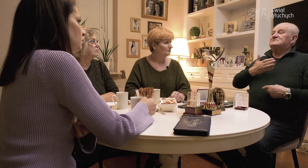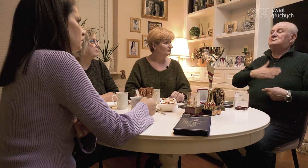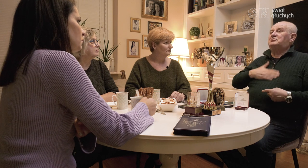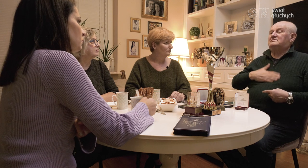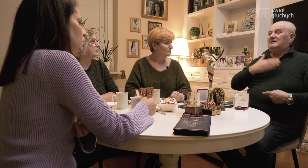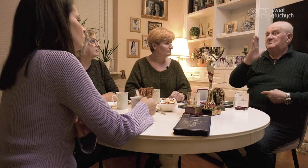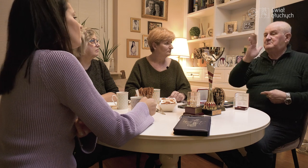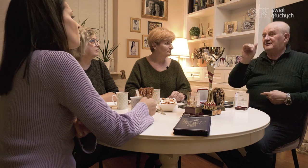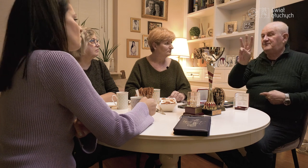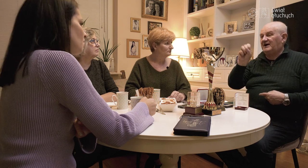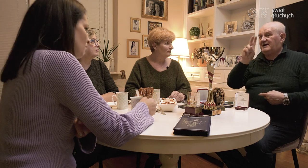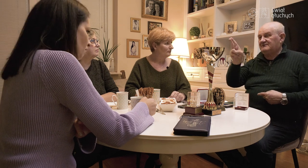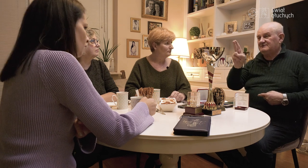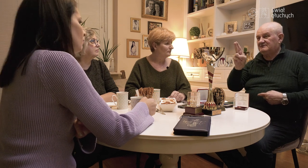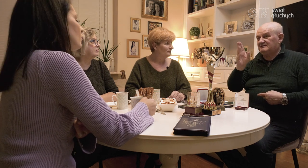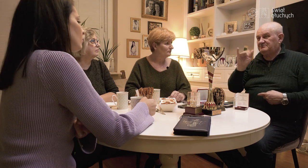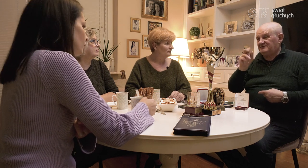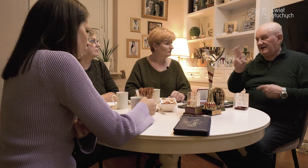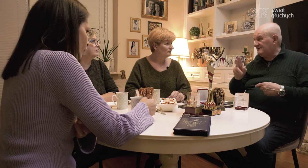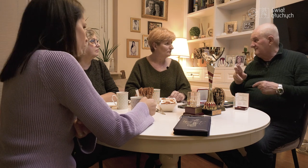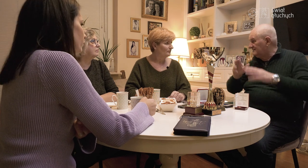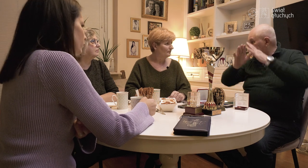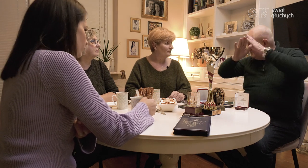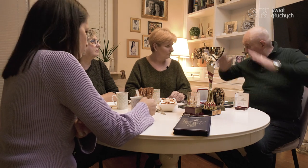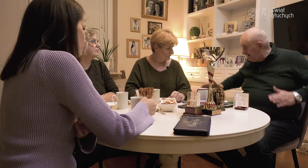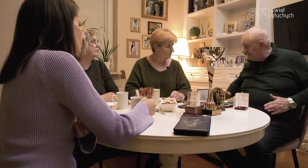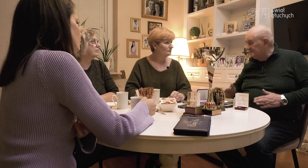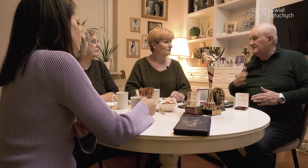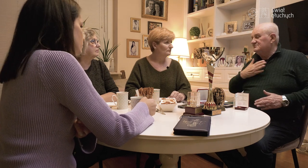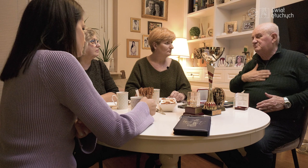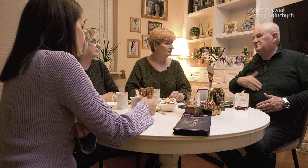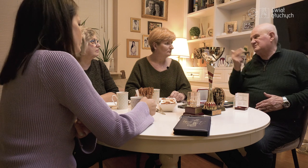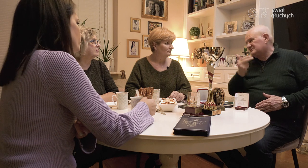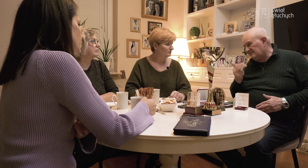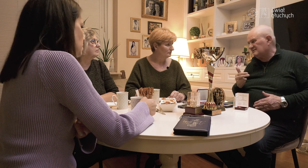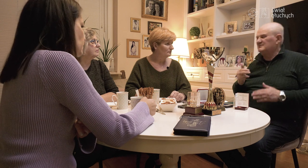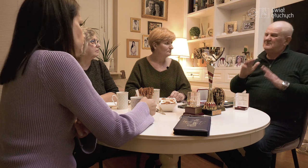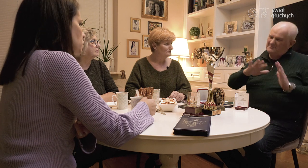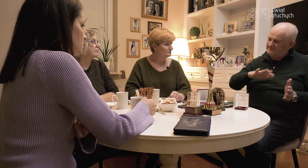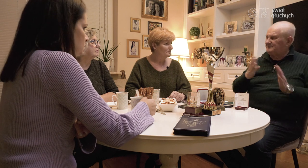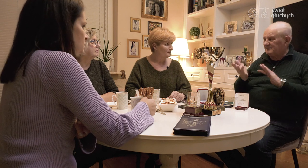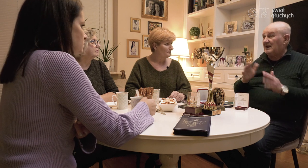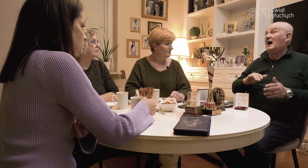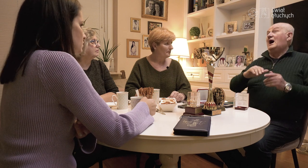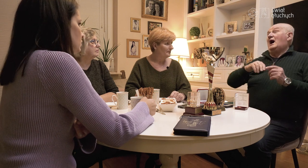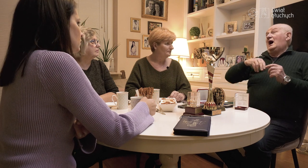We always had a camping trip on Saturdays, under tents. It usually lasted through Saturday and Sunday.